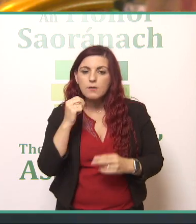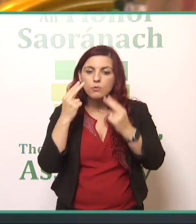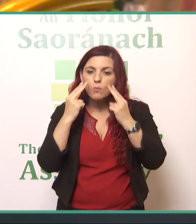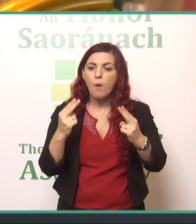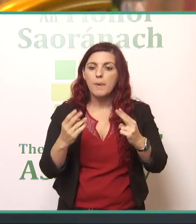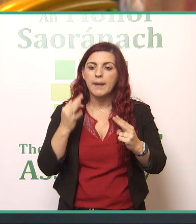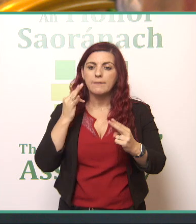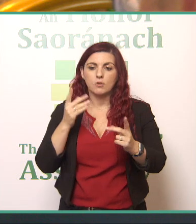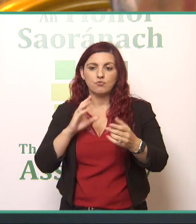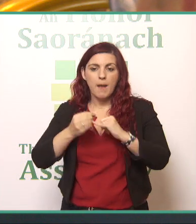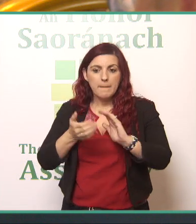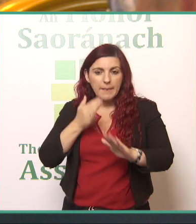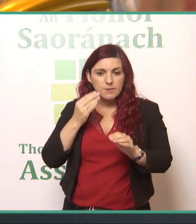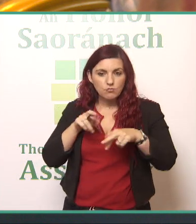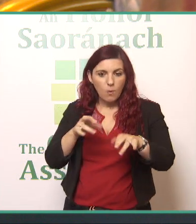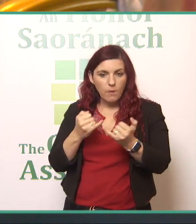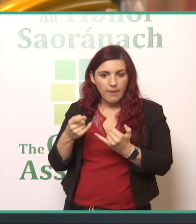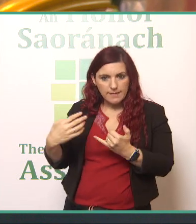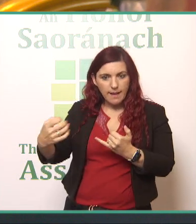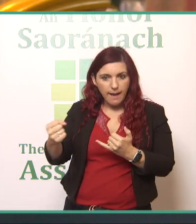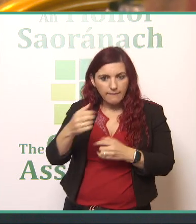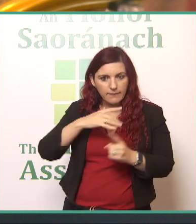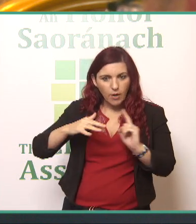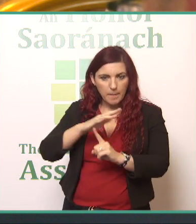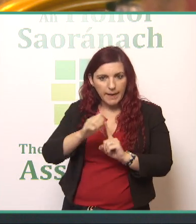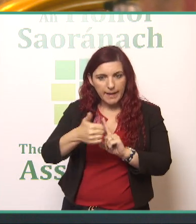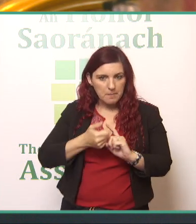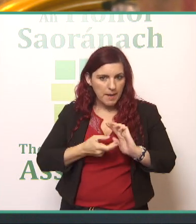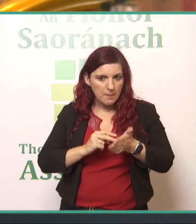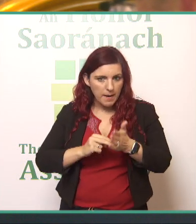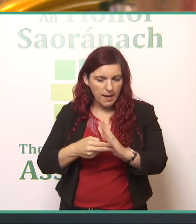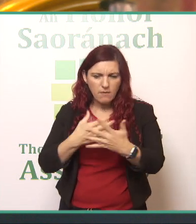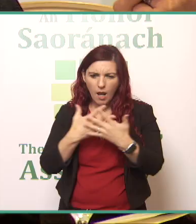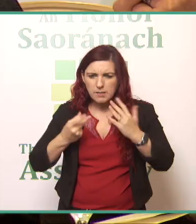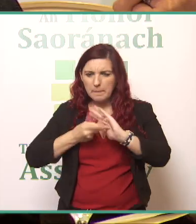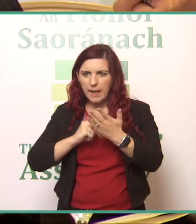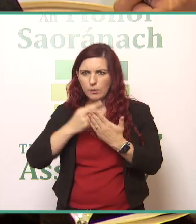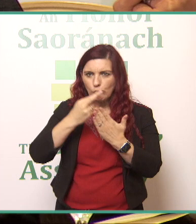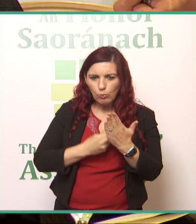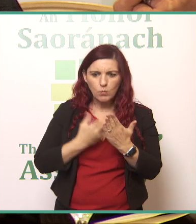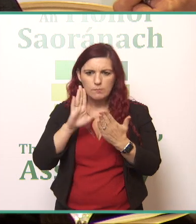to do something like that there are a lot of um planning stuff to do so I'm surprised in